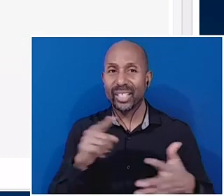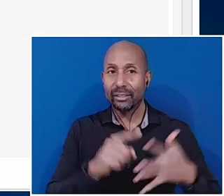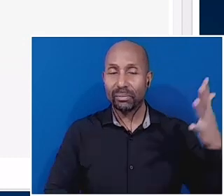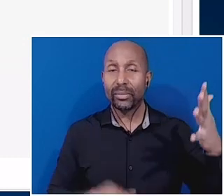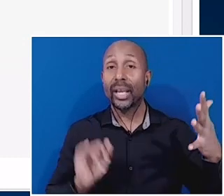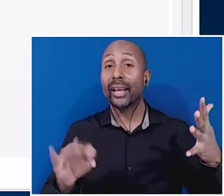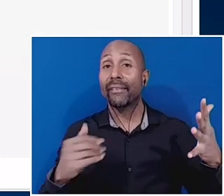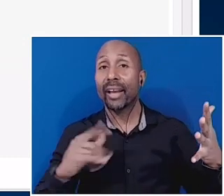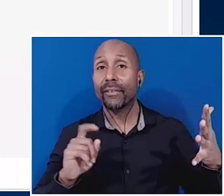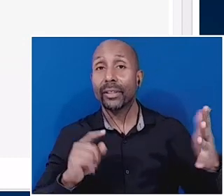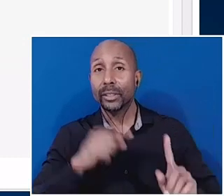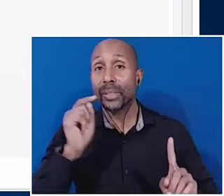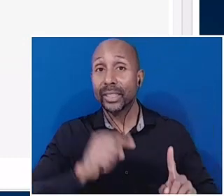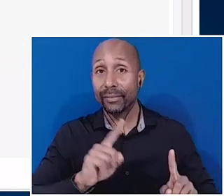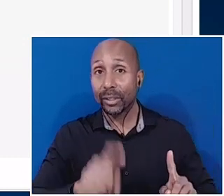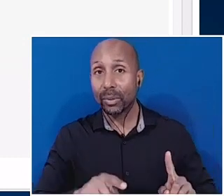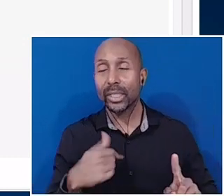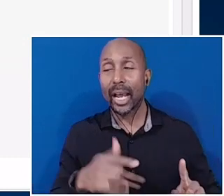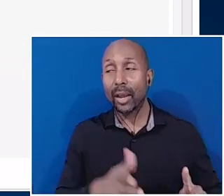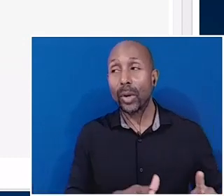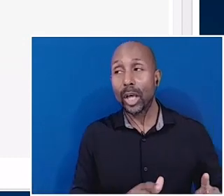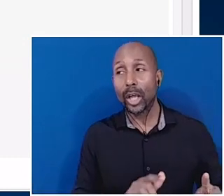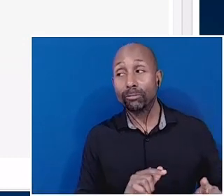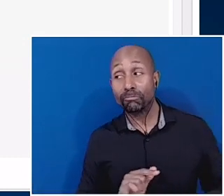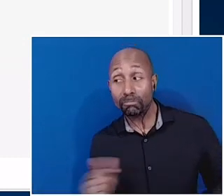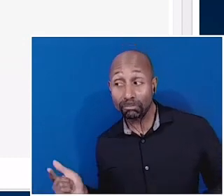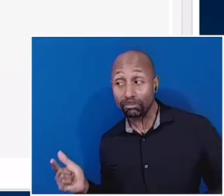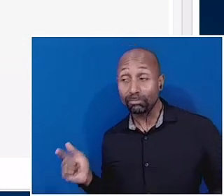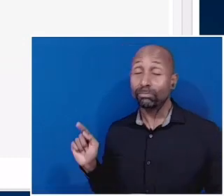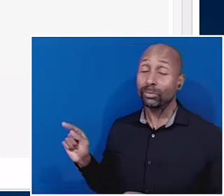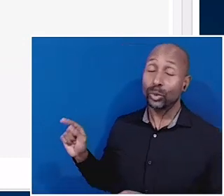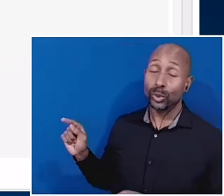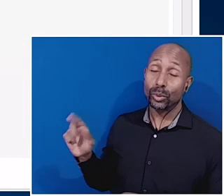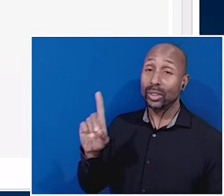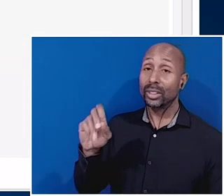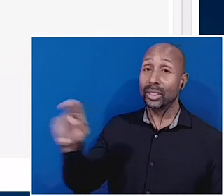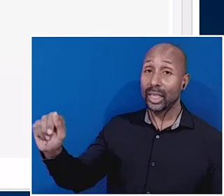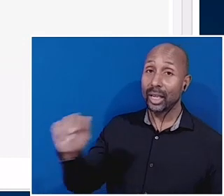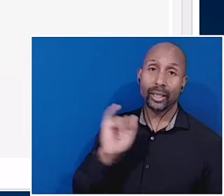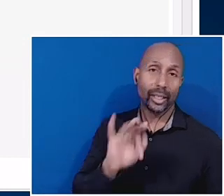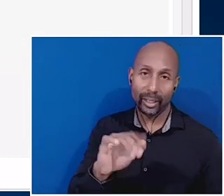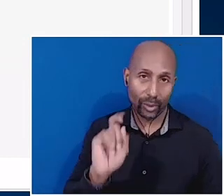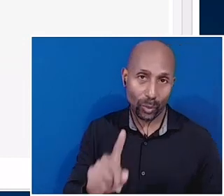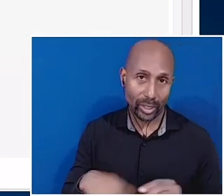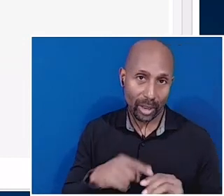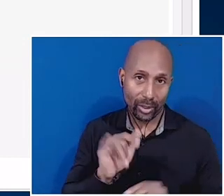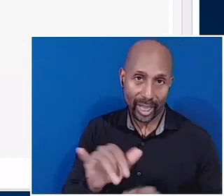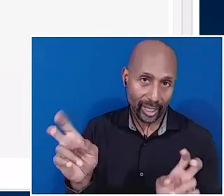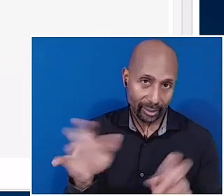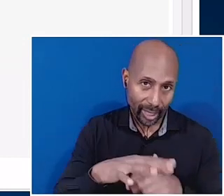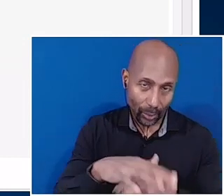to punt that to Donna if you have any questions there.